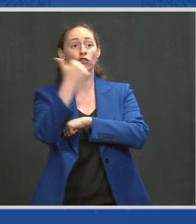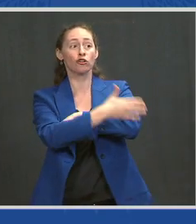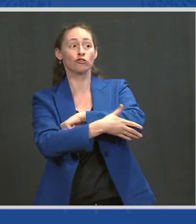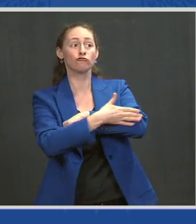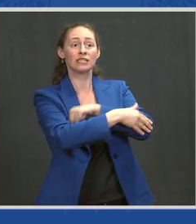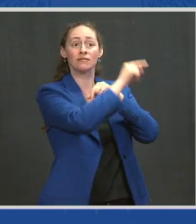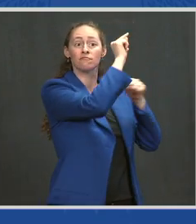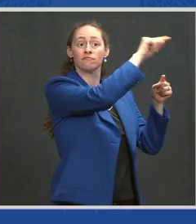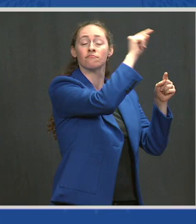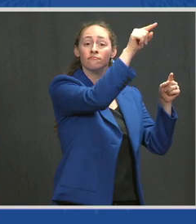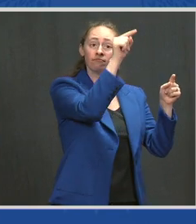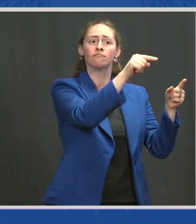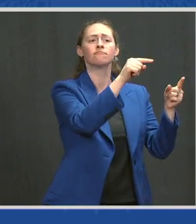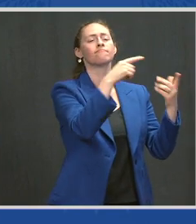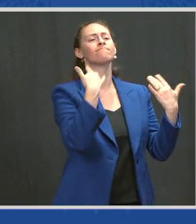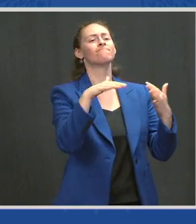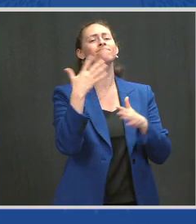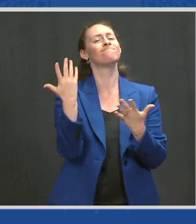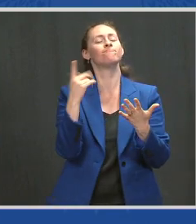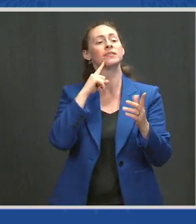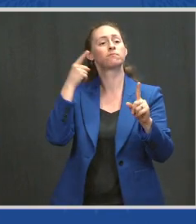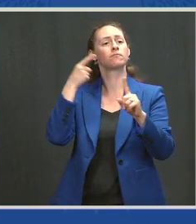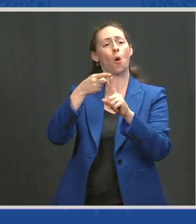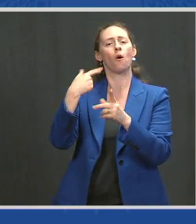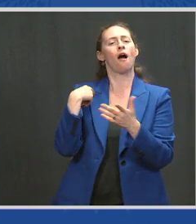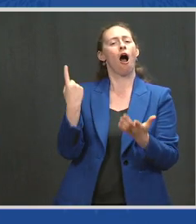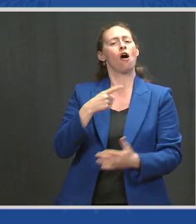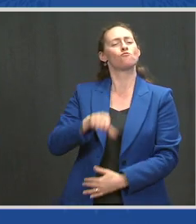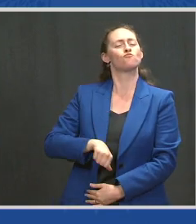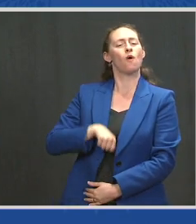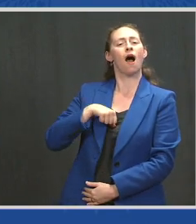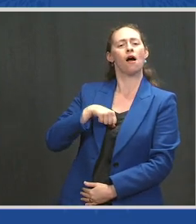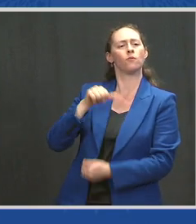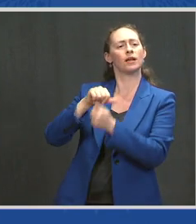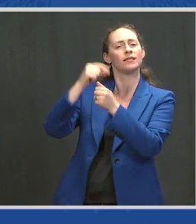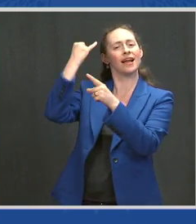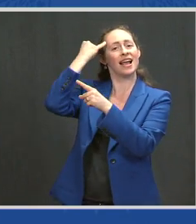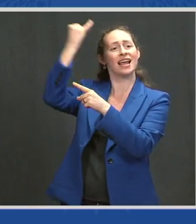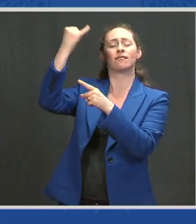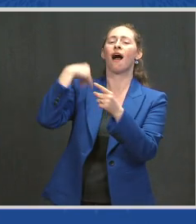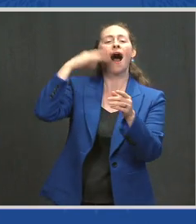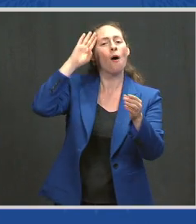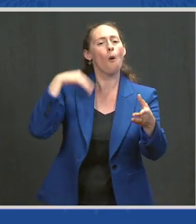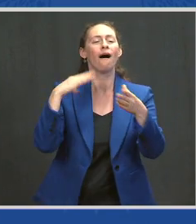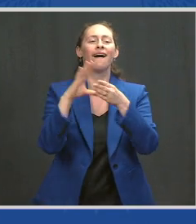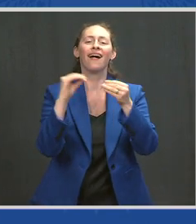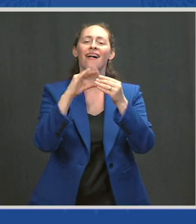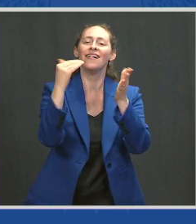You've heard me say this before, again and again, but I'm going to keep saying it. What's that idea?